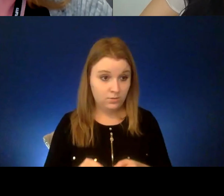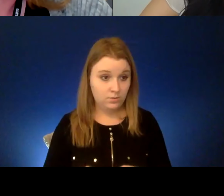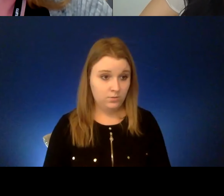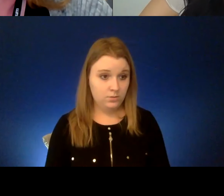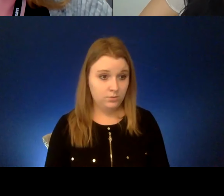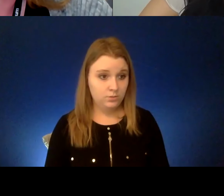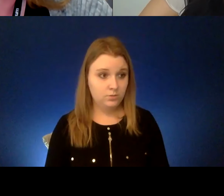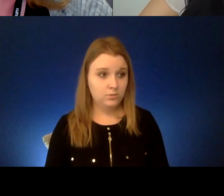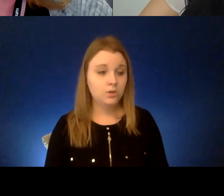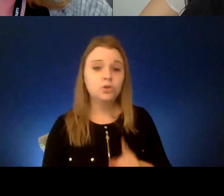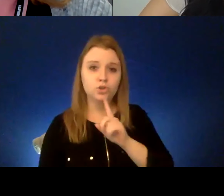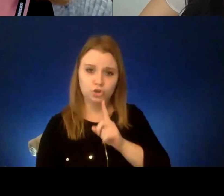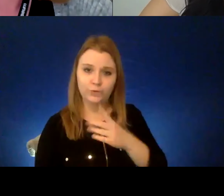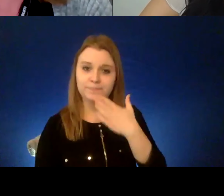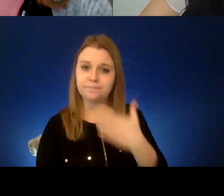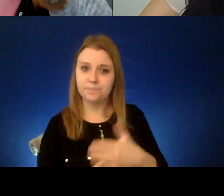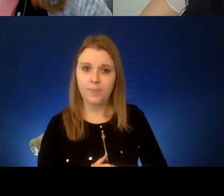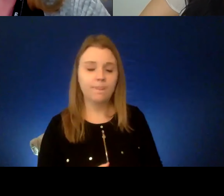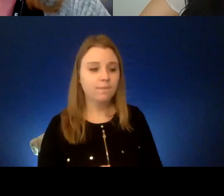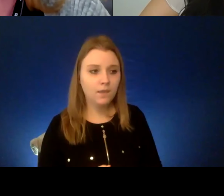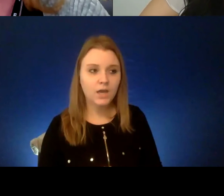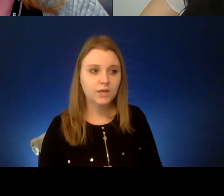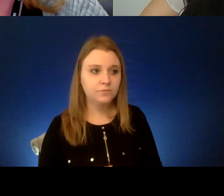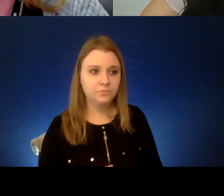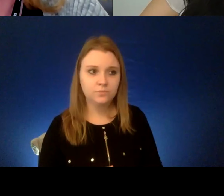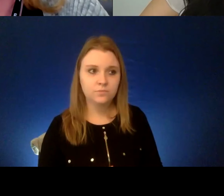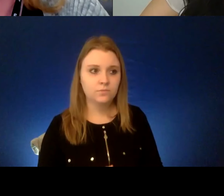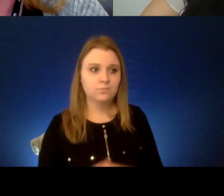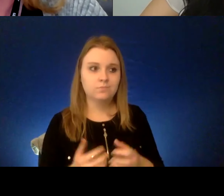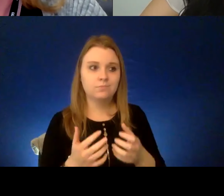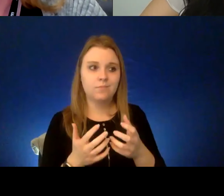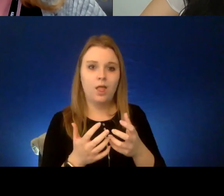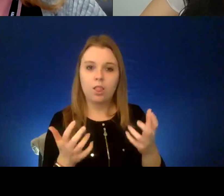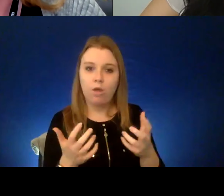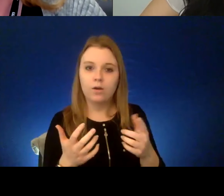[Derek] Sure. Thanks. Yeah, just a lot of these accessibility needs